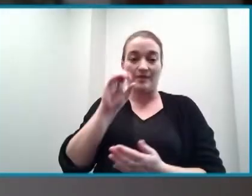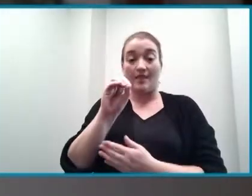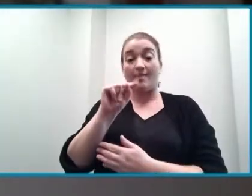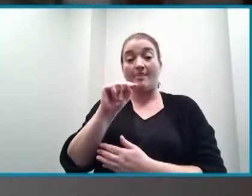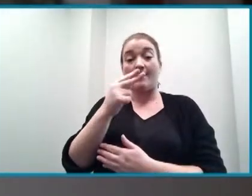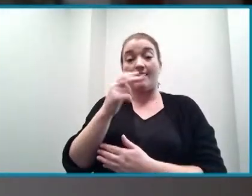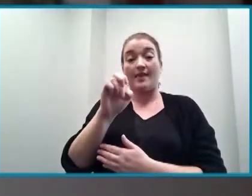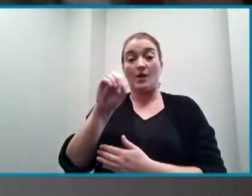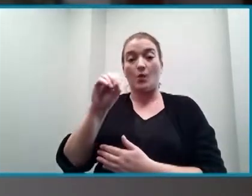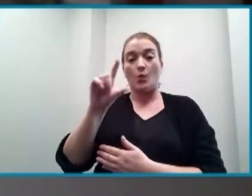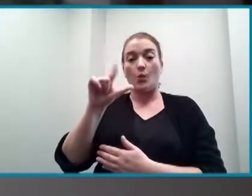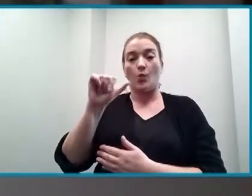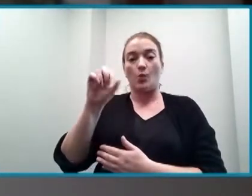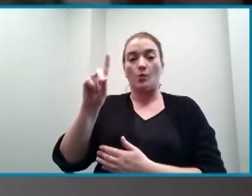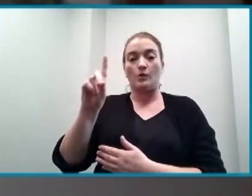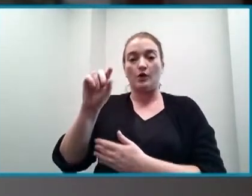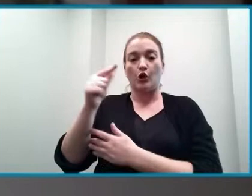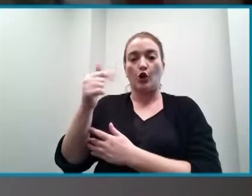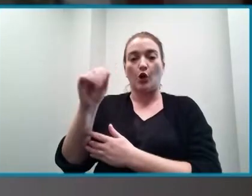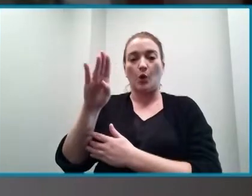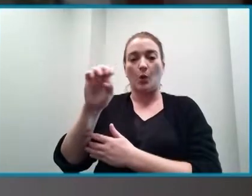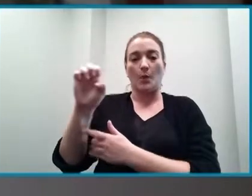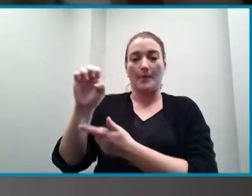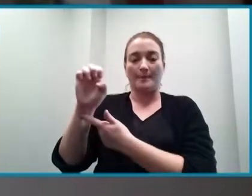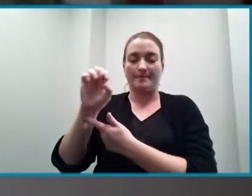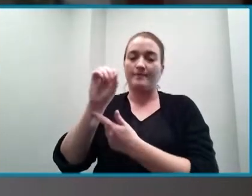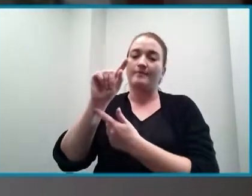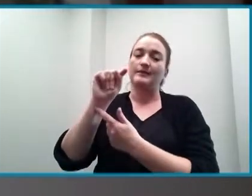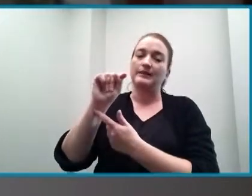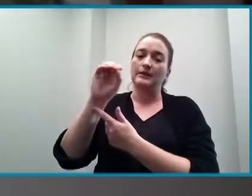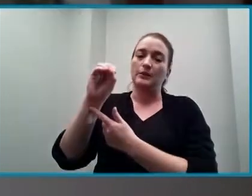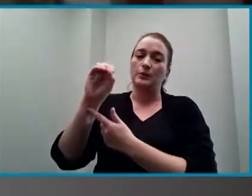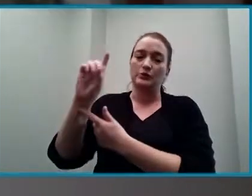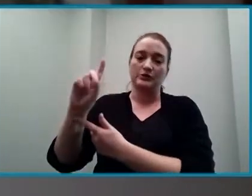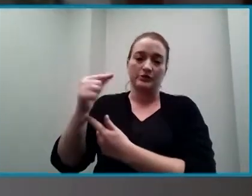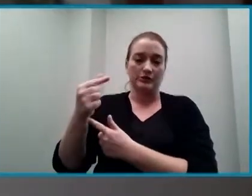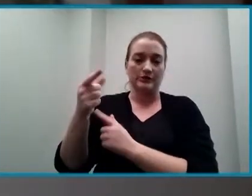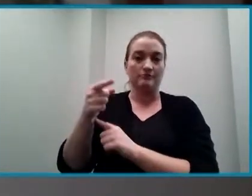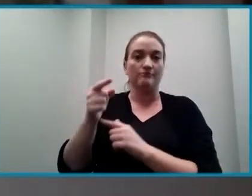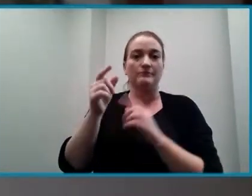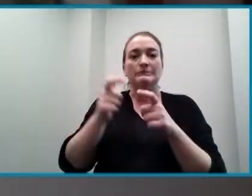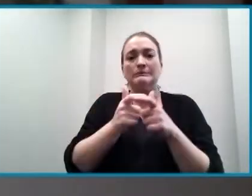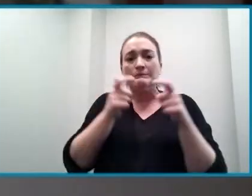large performing arts institution in San Diego in the middle of beautiful Balboa Park.